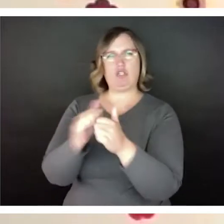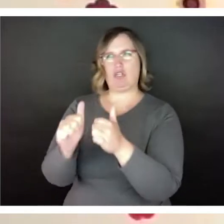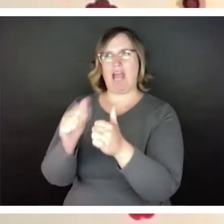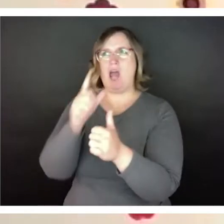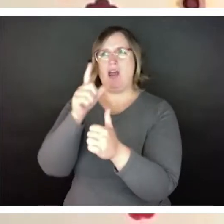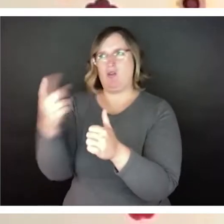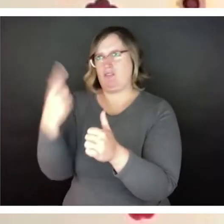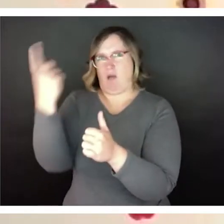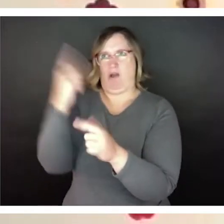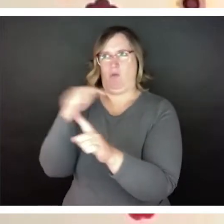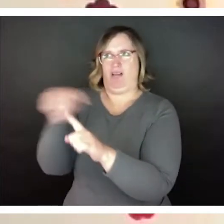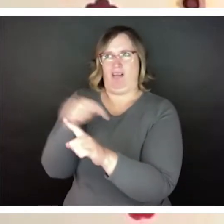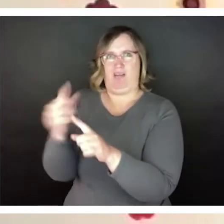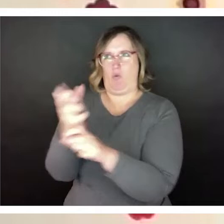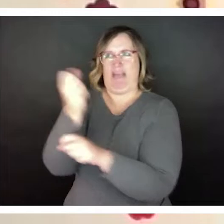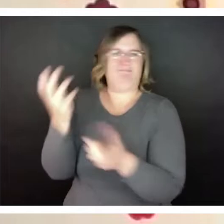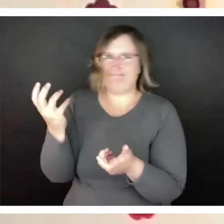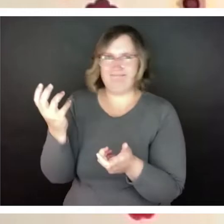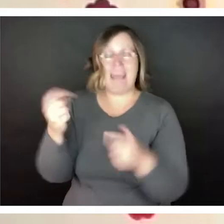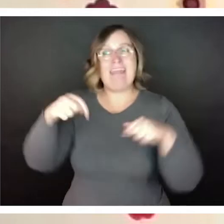Instead, this is simply life.